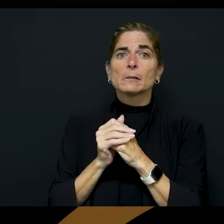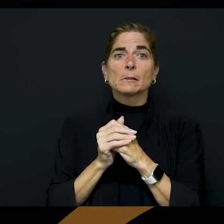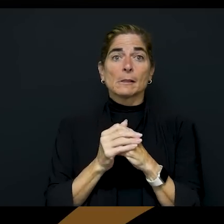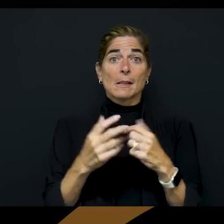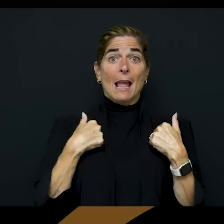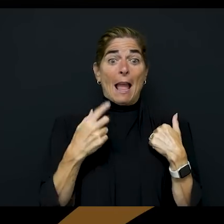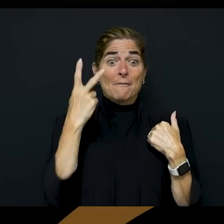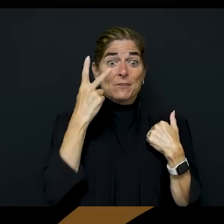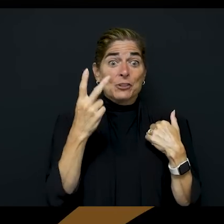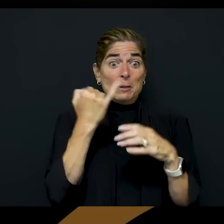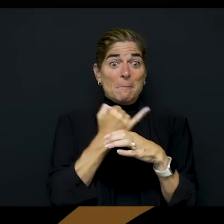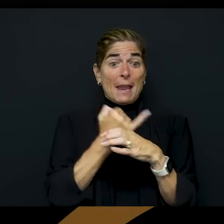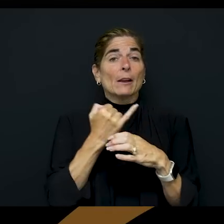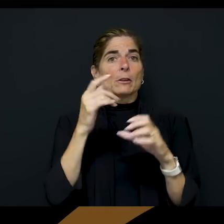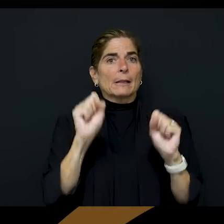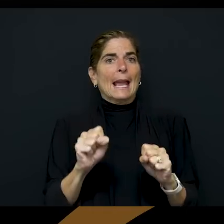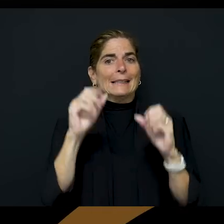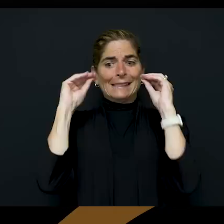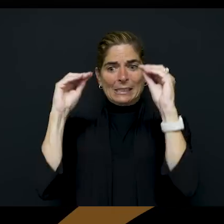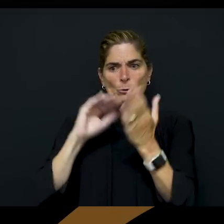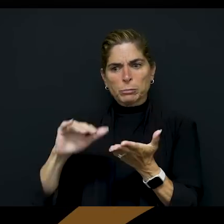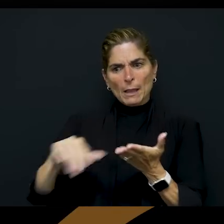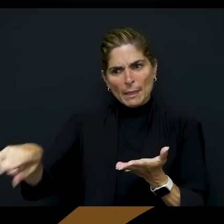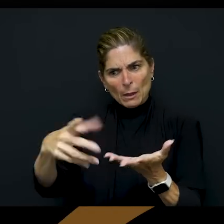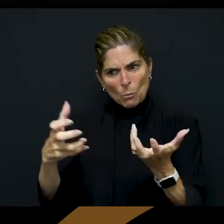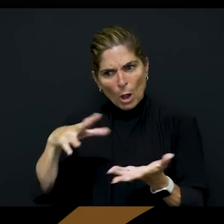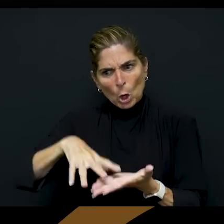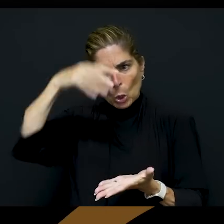As a vision-impaired parent. I try and teach them braille because they obviously want to learn as well.